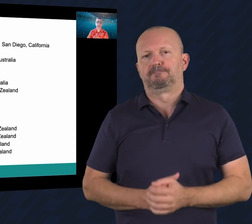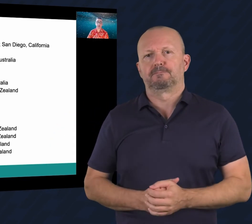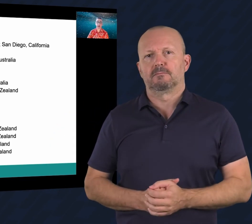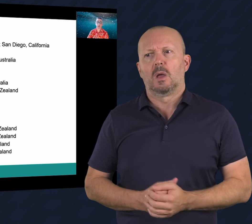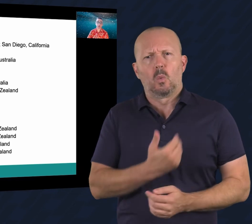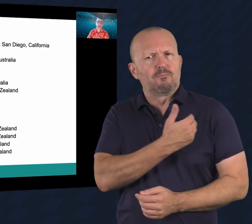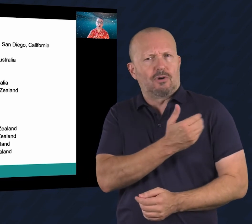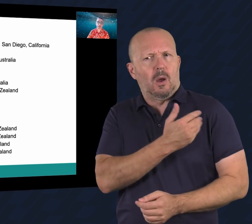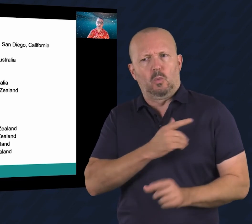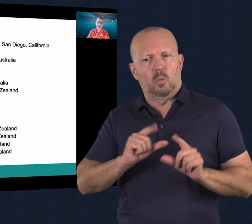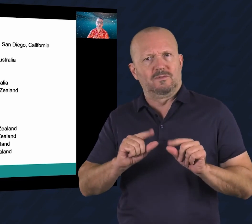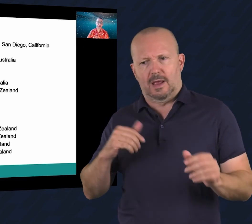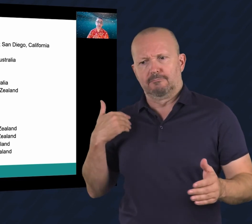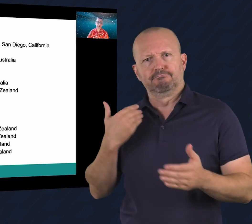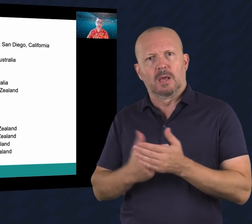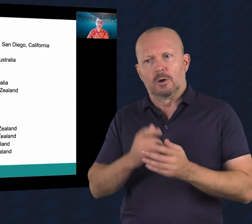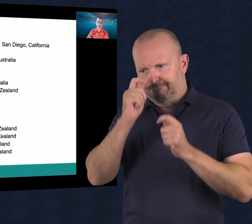and I want to acknowledge and lift up my team